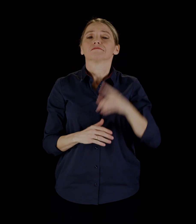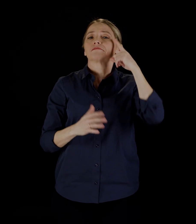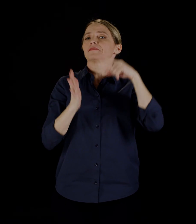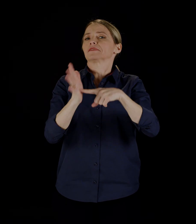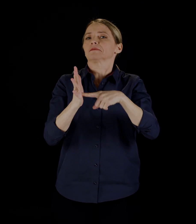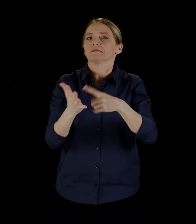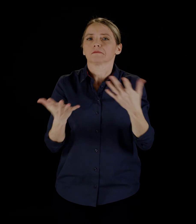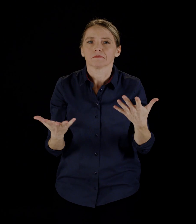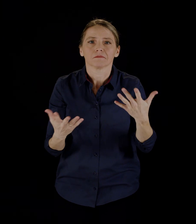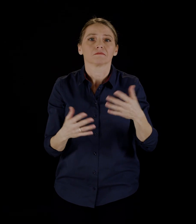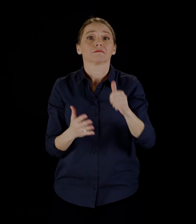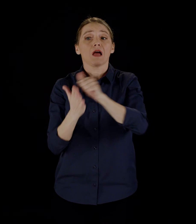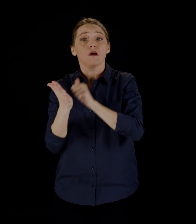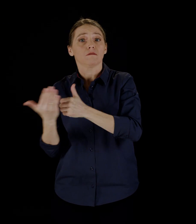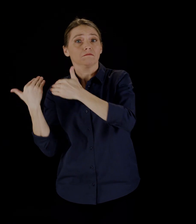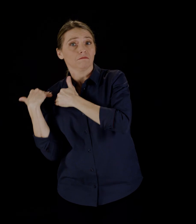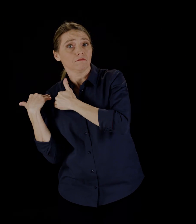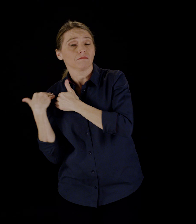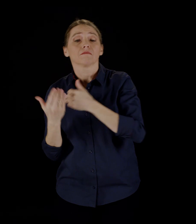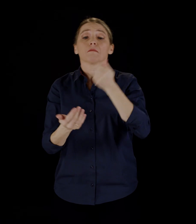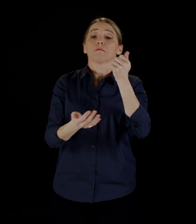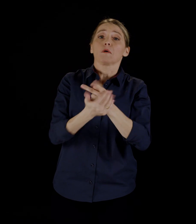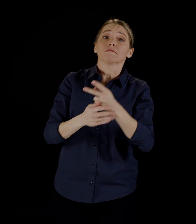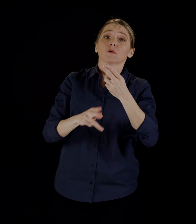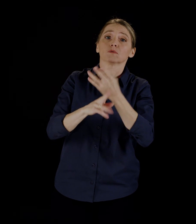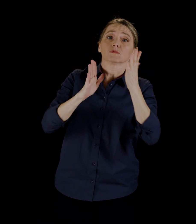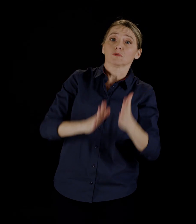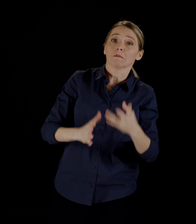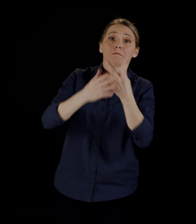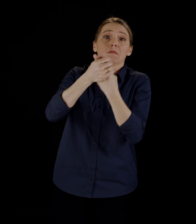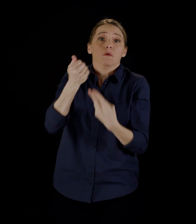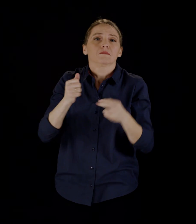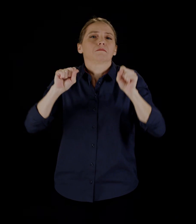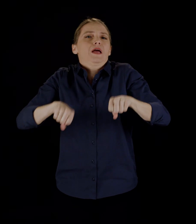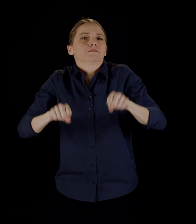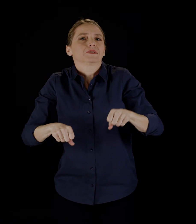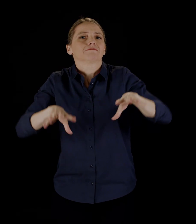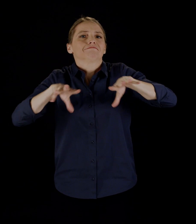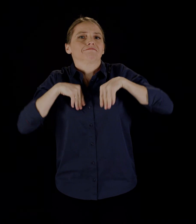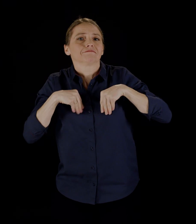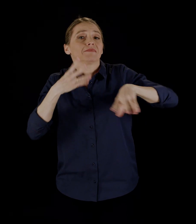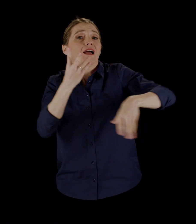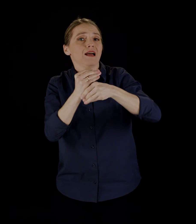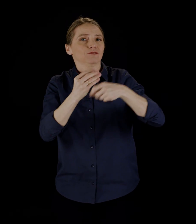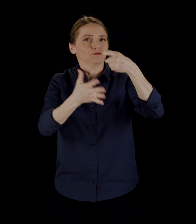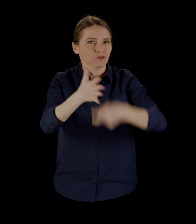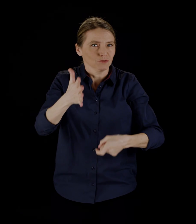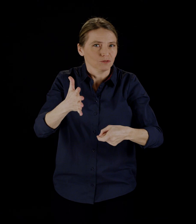For example, only account holders and authorized users may consent to additional charges.